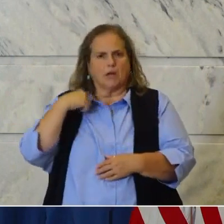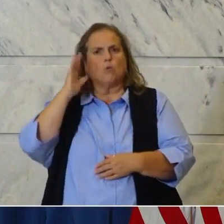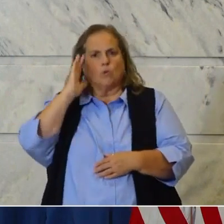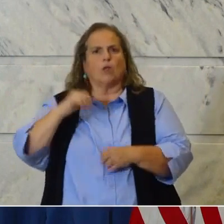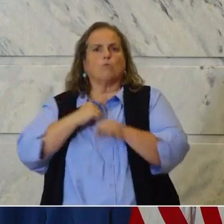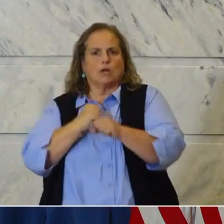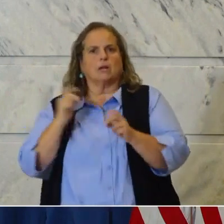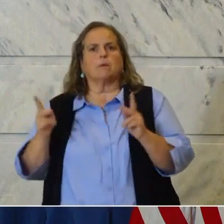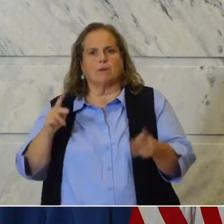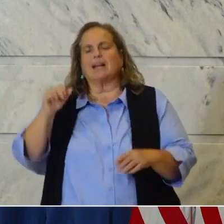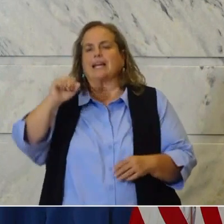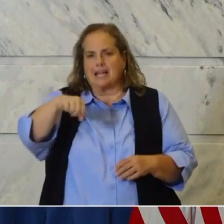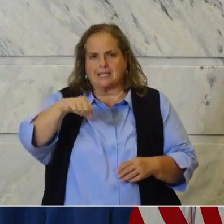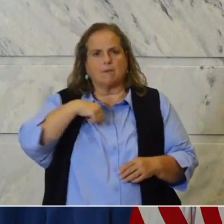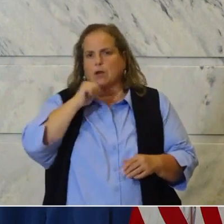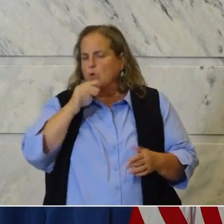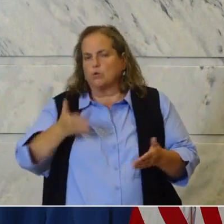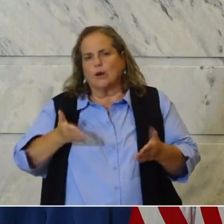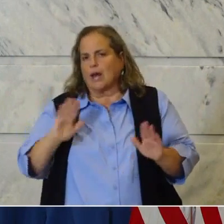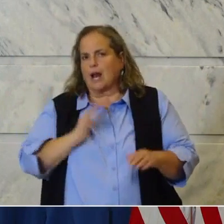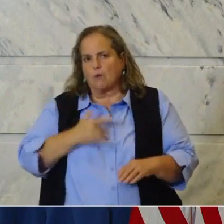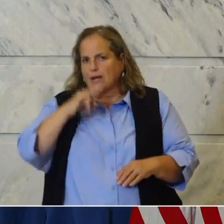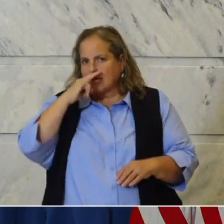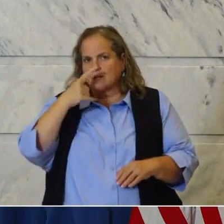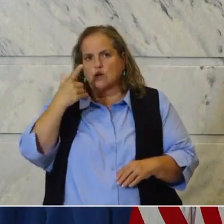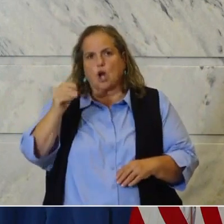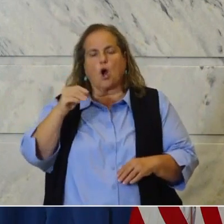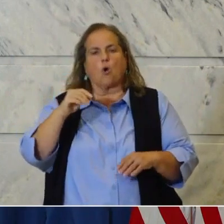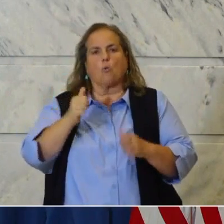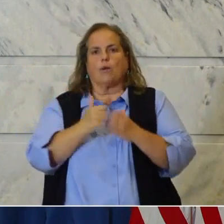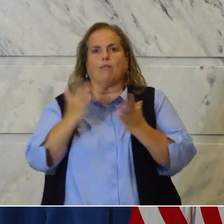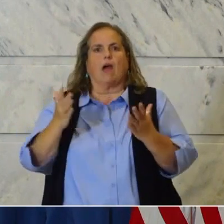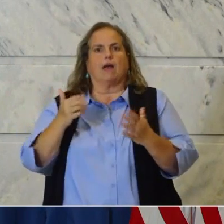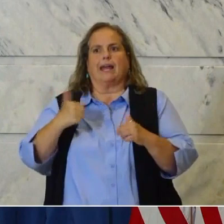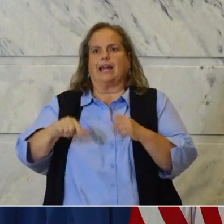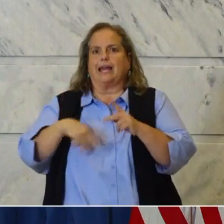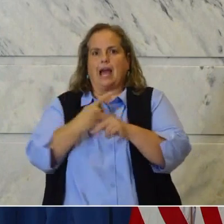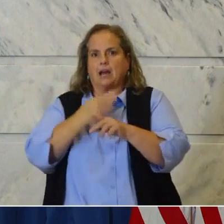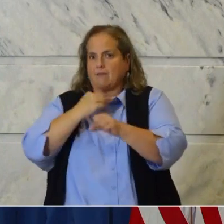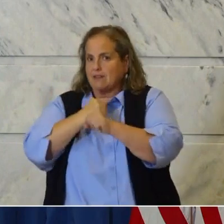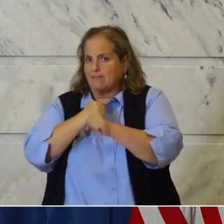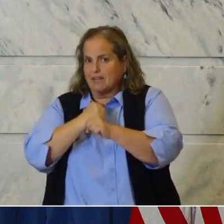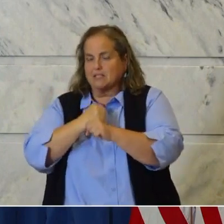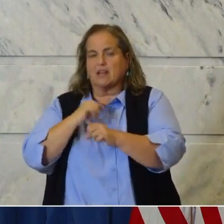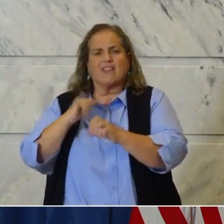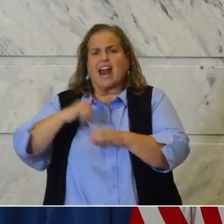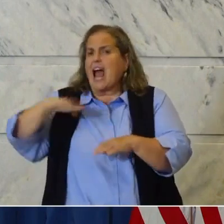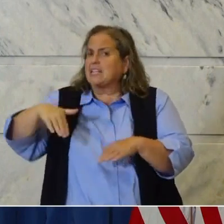not gonna let our kids go undefended. Not that that's happened yet, But, yes,